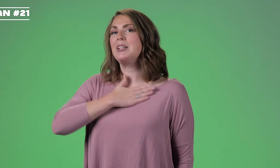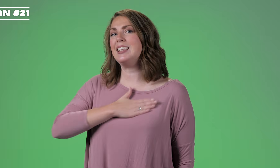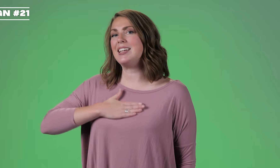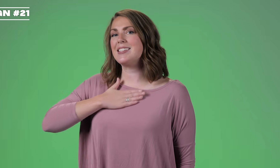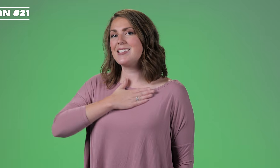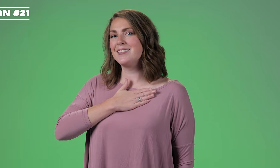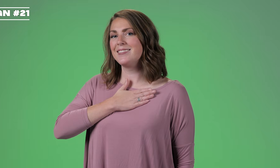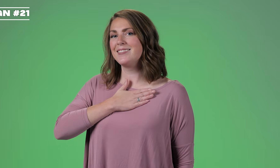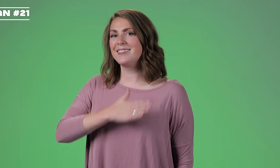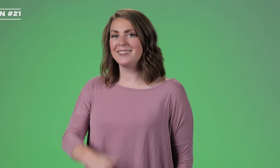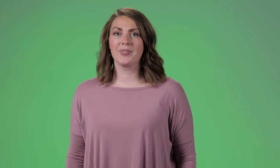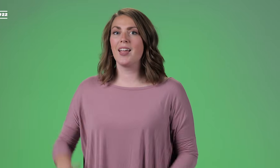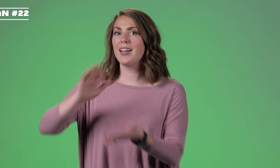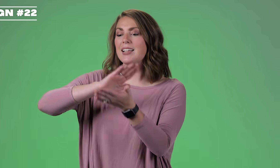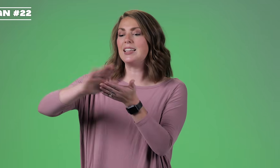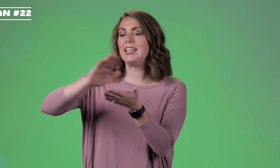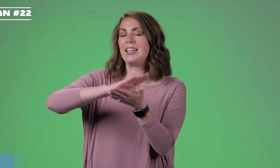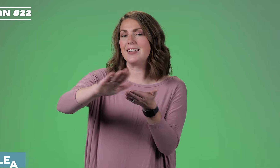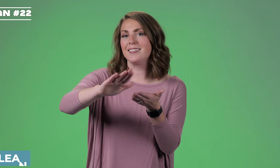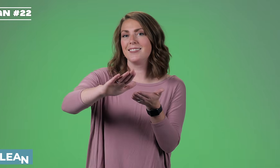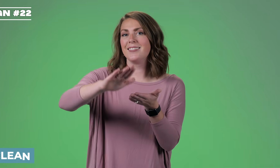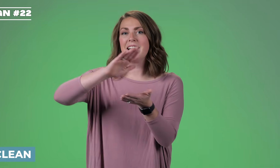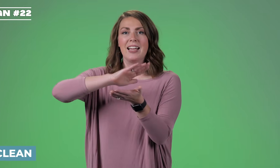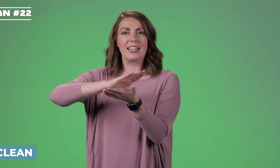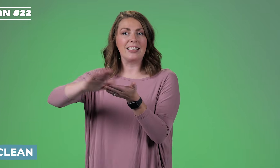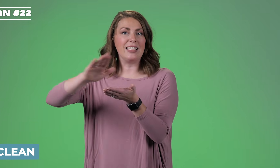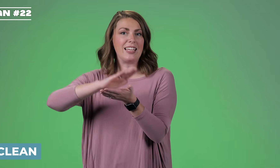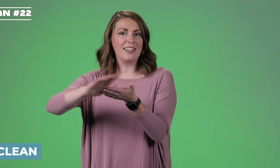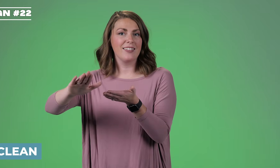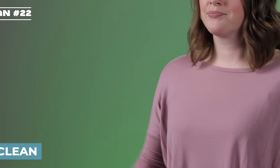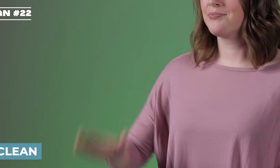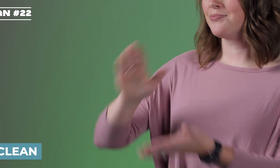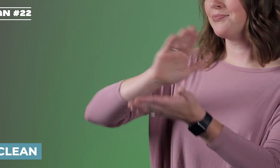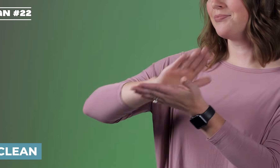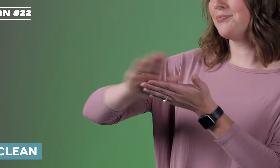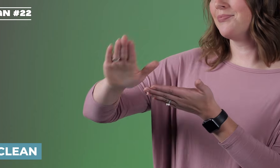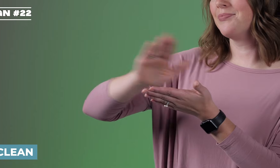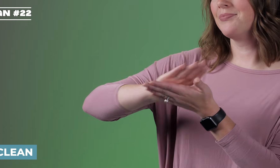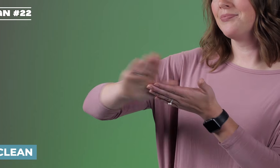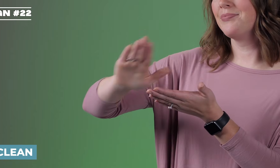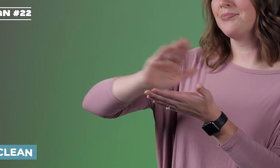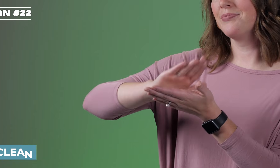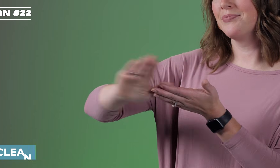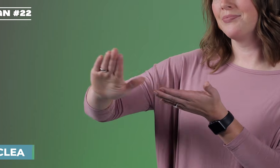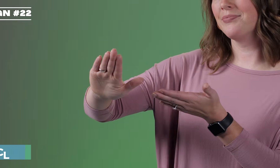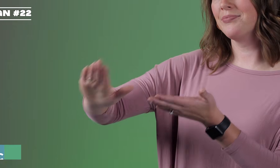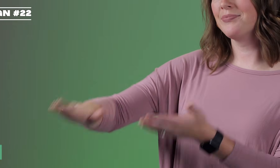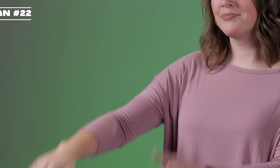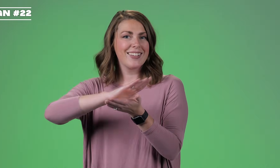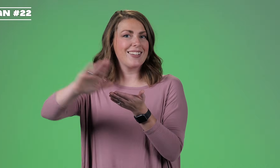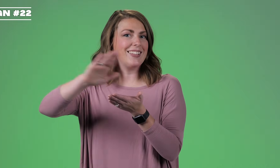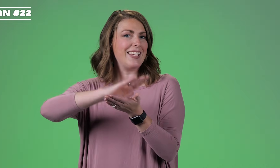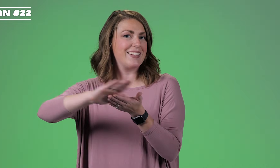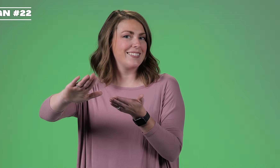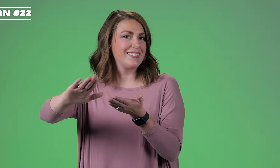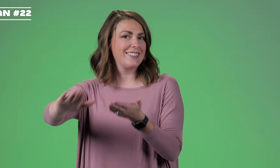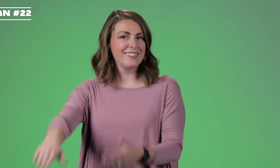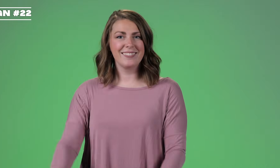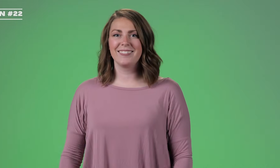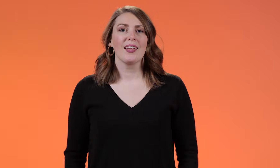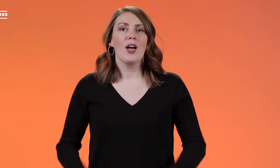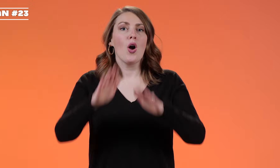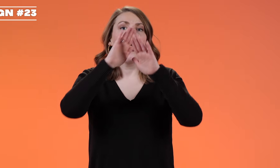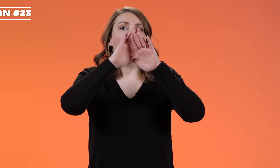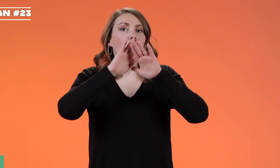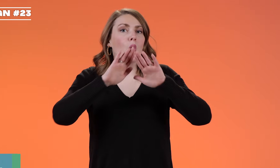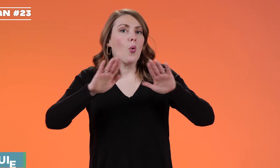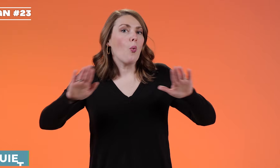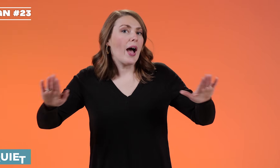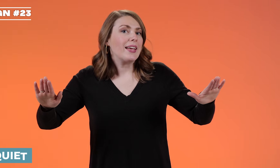please. Clean, clean, think of dusting something off, clean. Quiet,